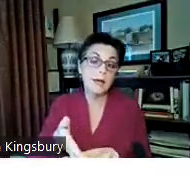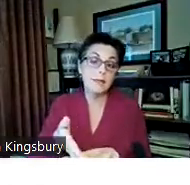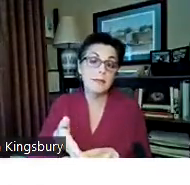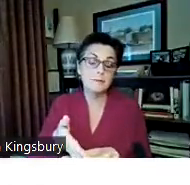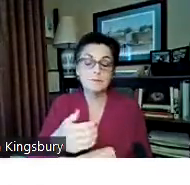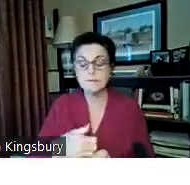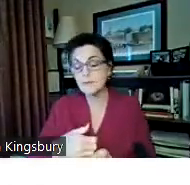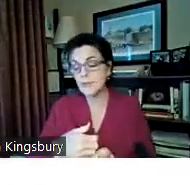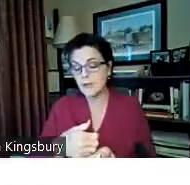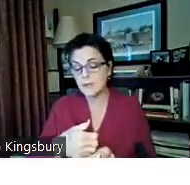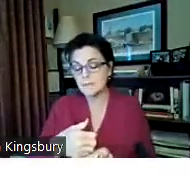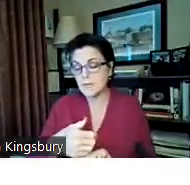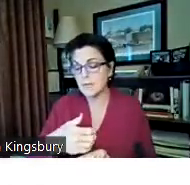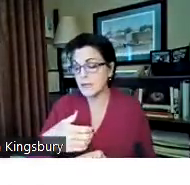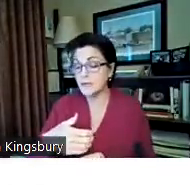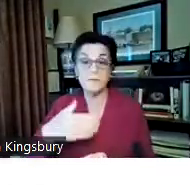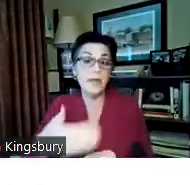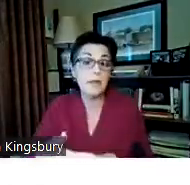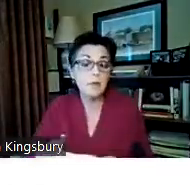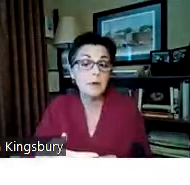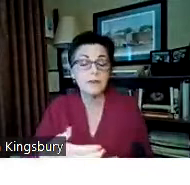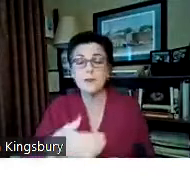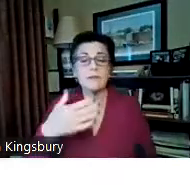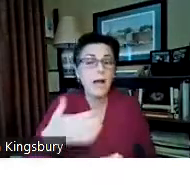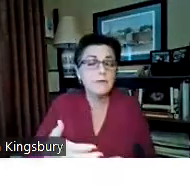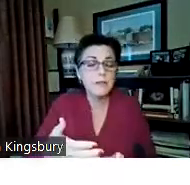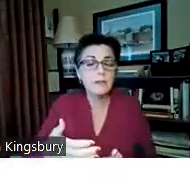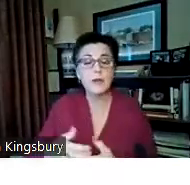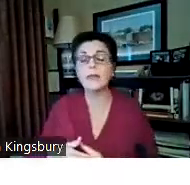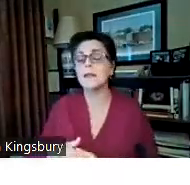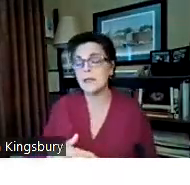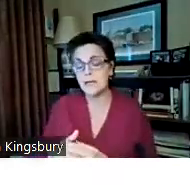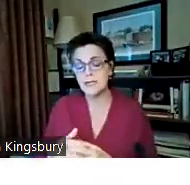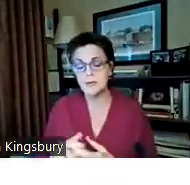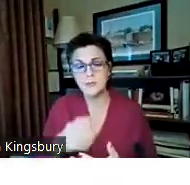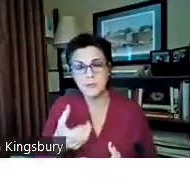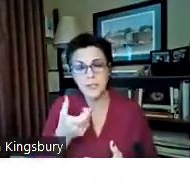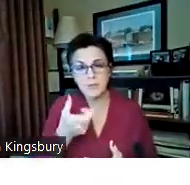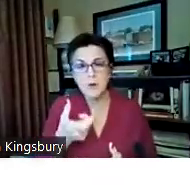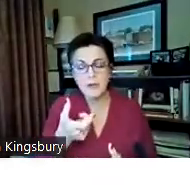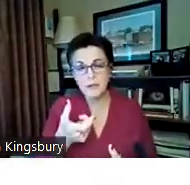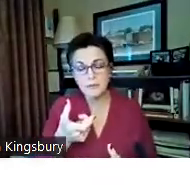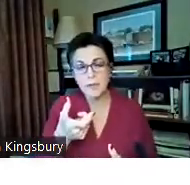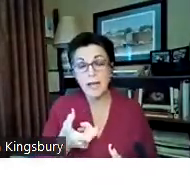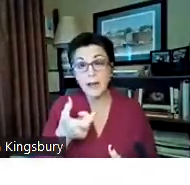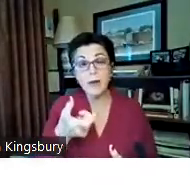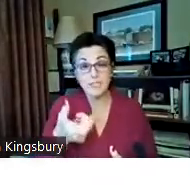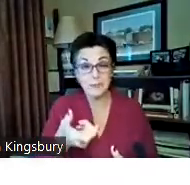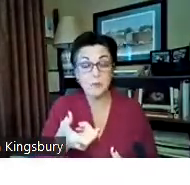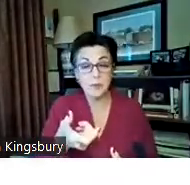happened? You don't feel capable of it, you don't feel confident in doing it. So there's that moment of, I want some help with